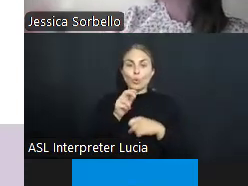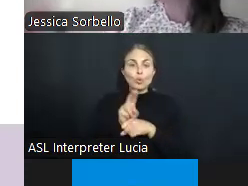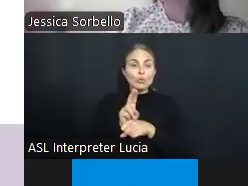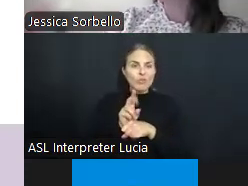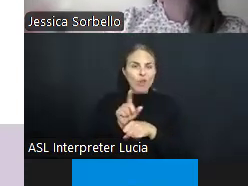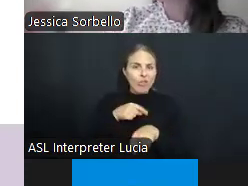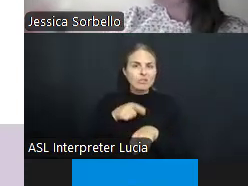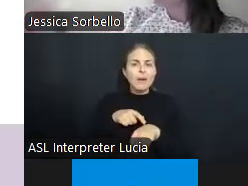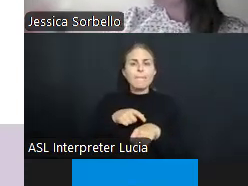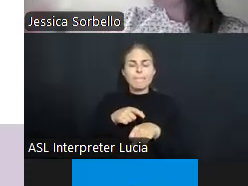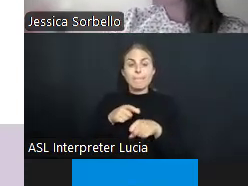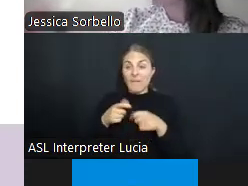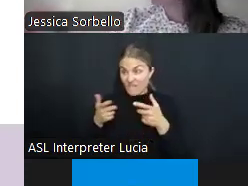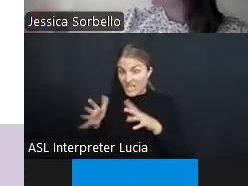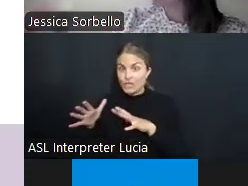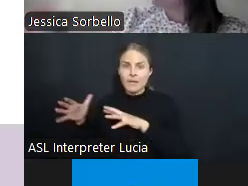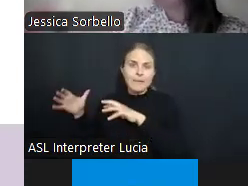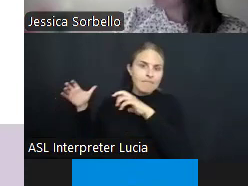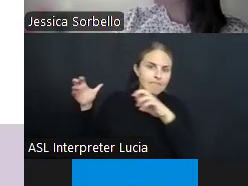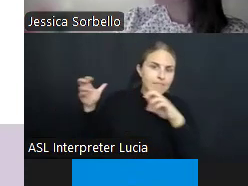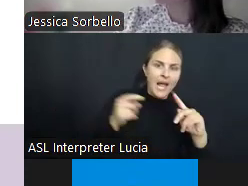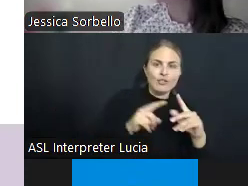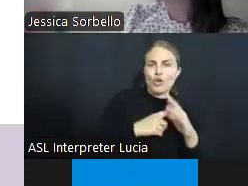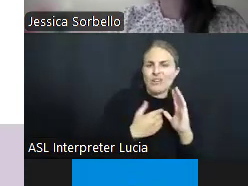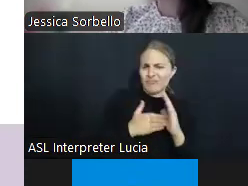Again, that reward center we talk about when it comes to